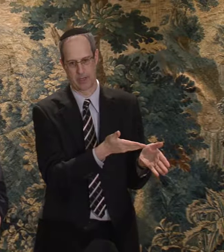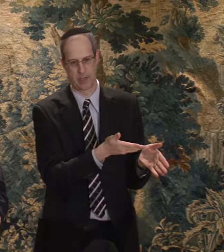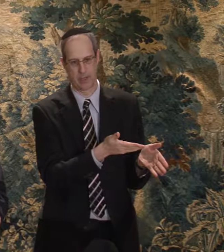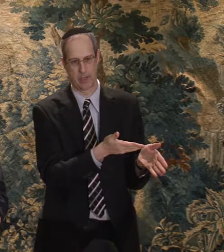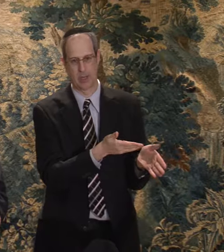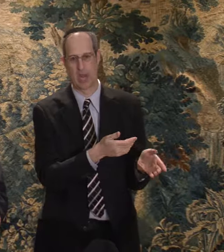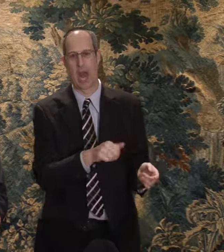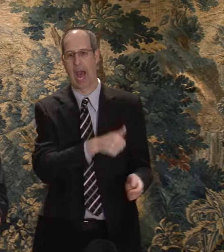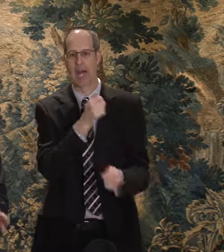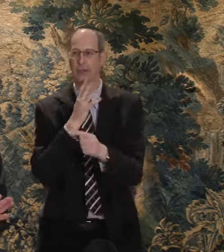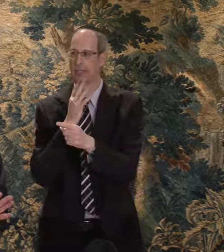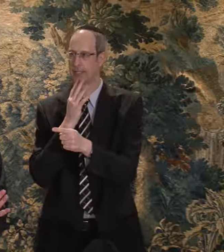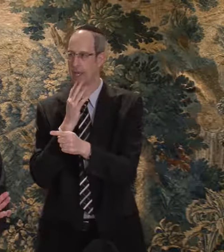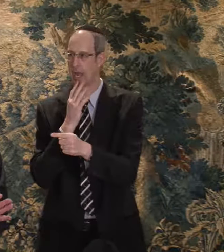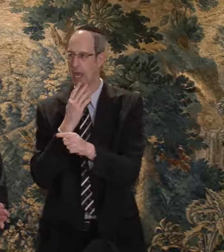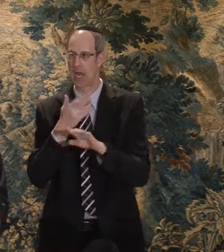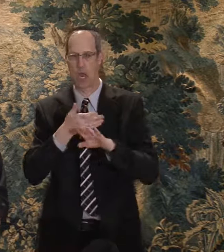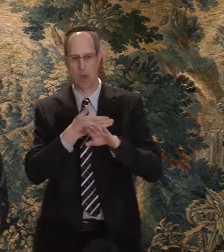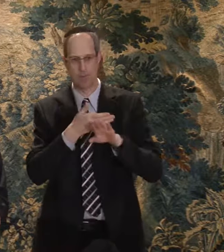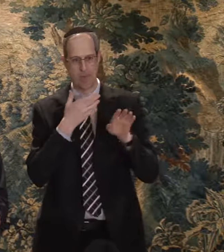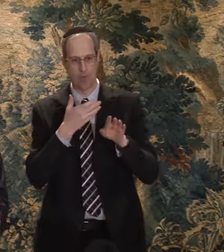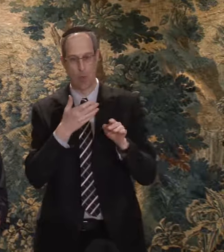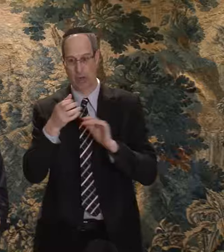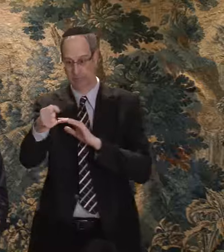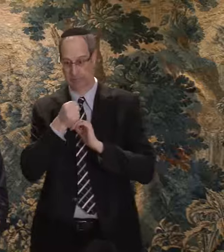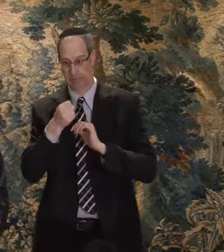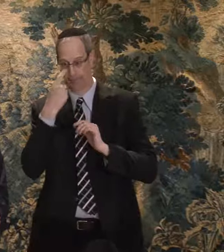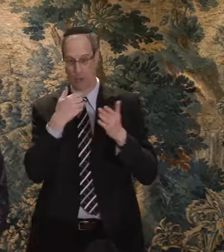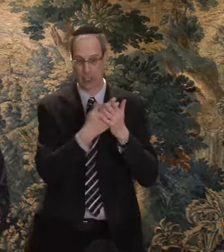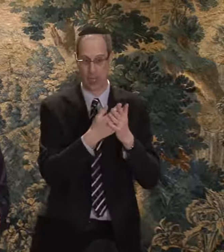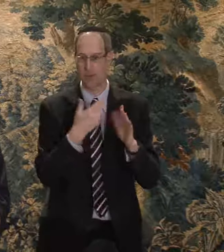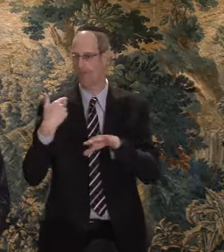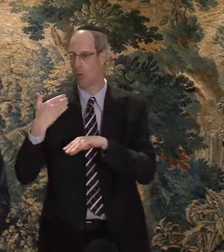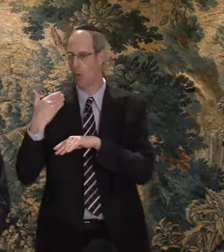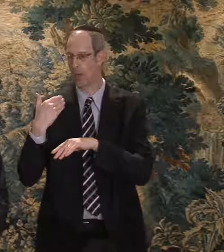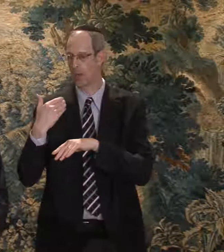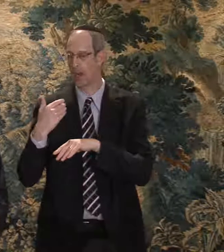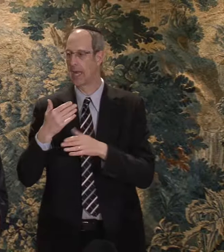that before the river got in jail there are some people who say that it would